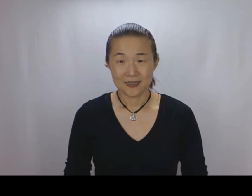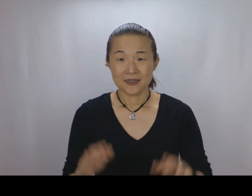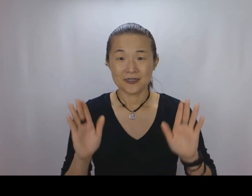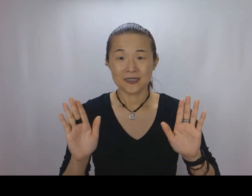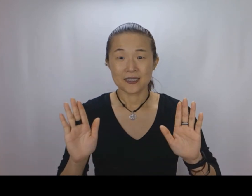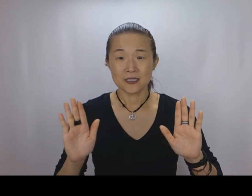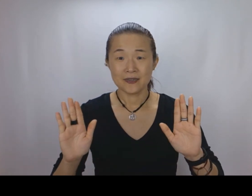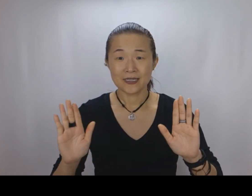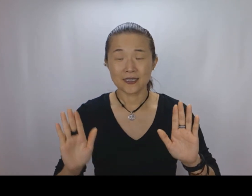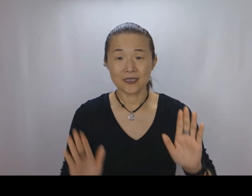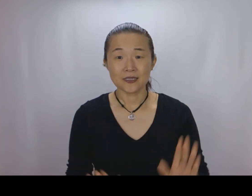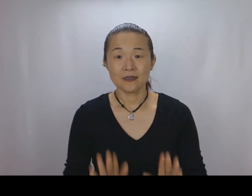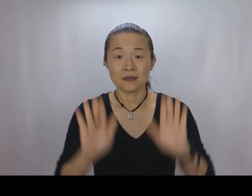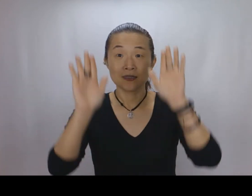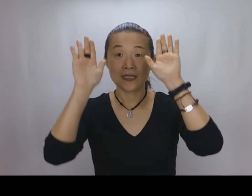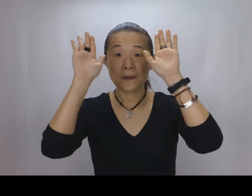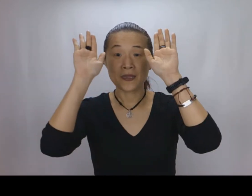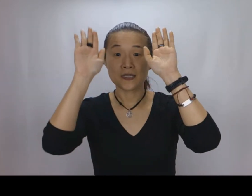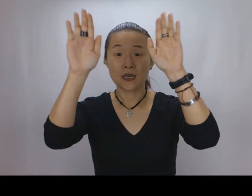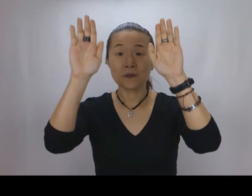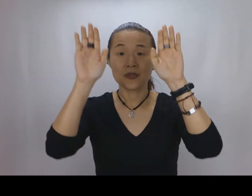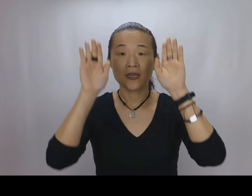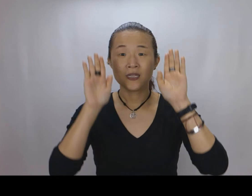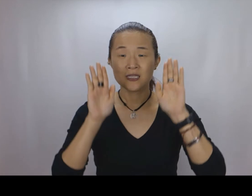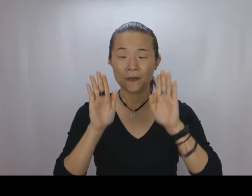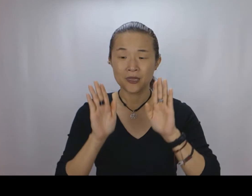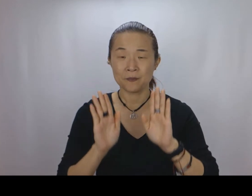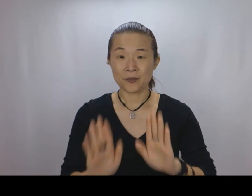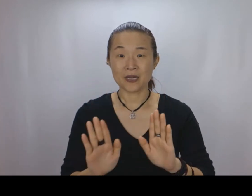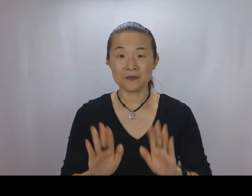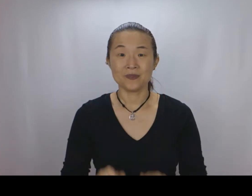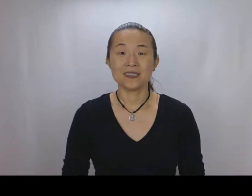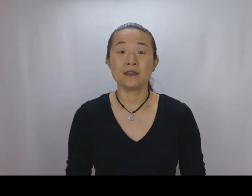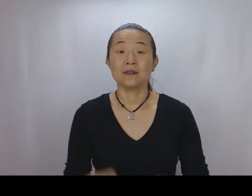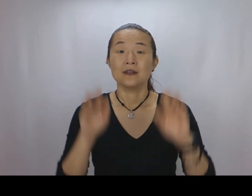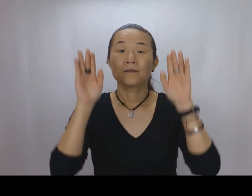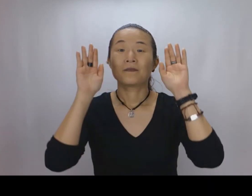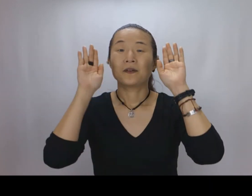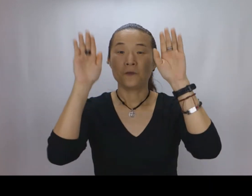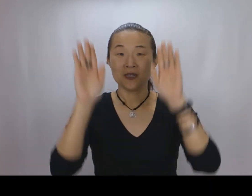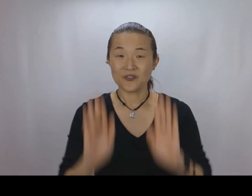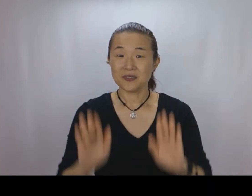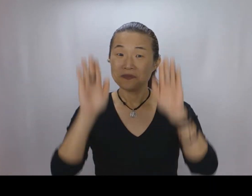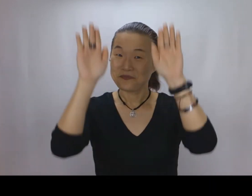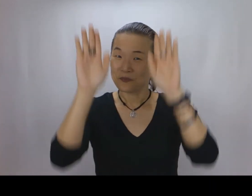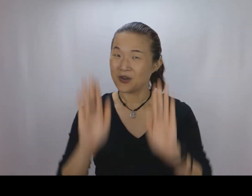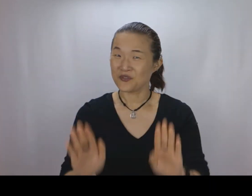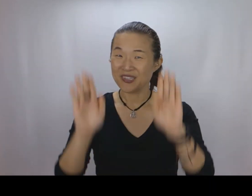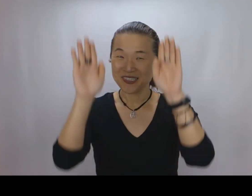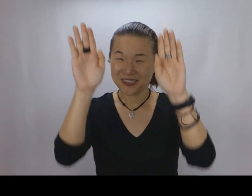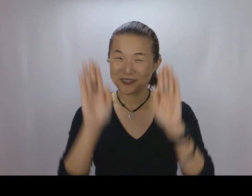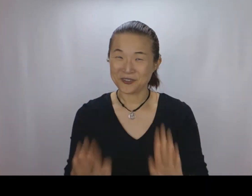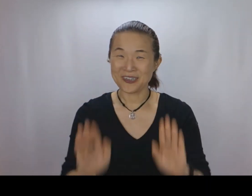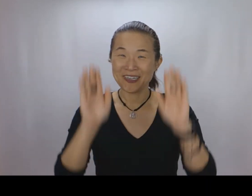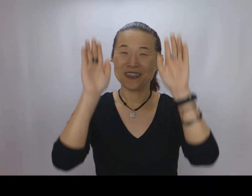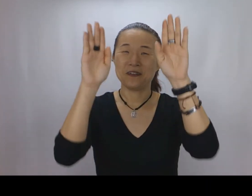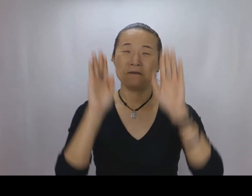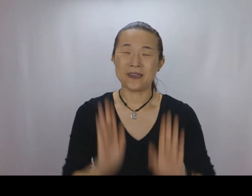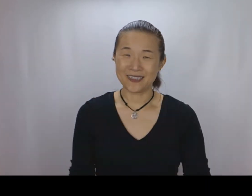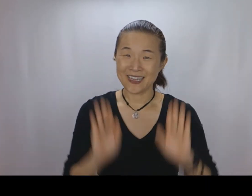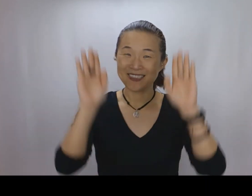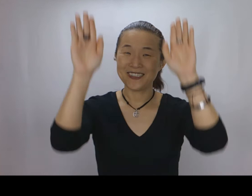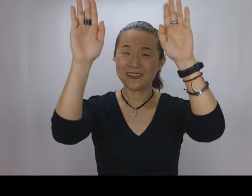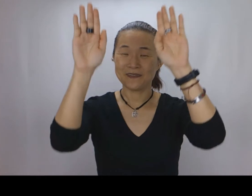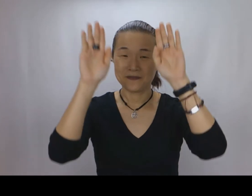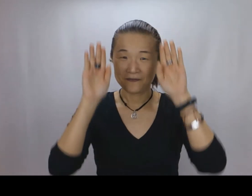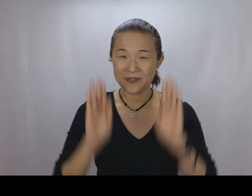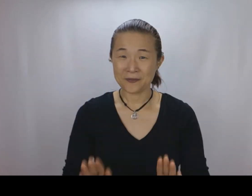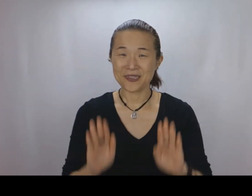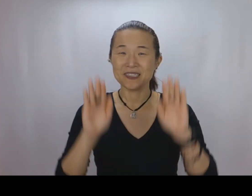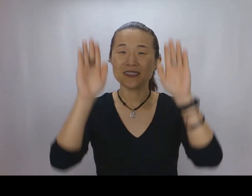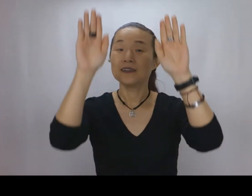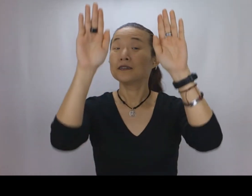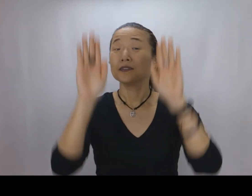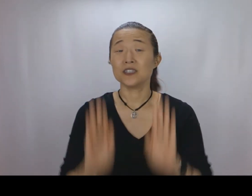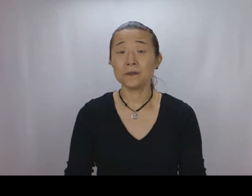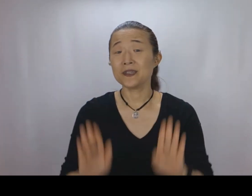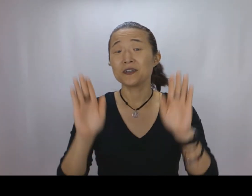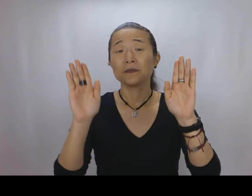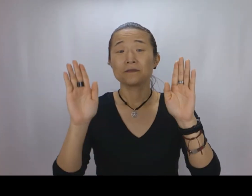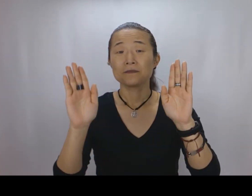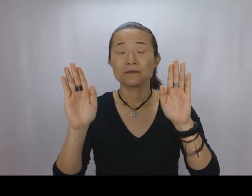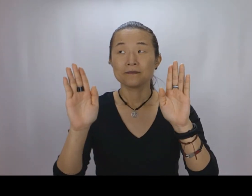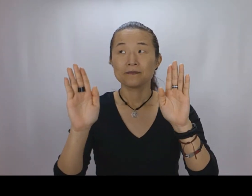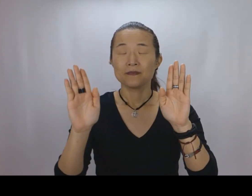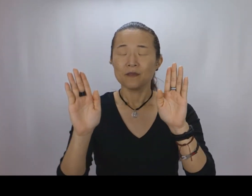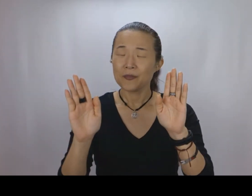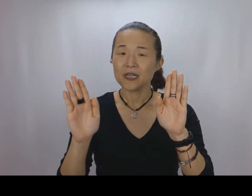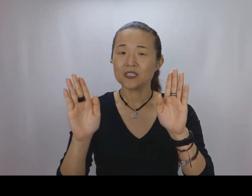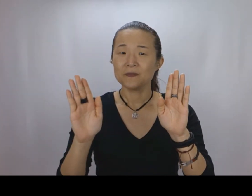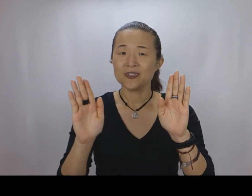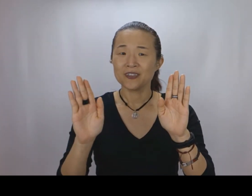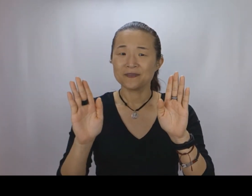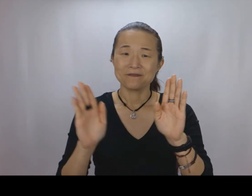Take two nails like this and tap at the top and then tap the bottom so wonderful, marvelous, great, fantastic, fabulous, tubular...maybe not tubular,